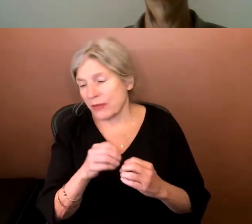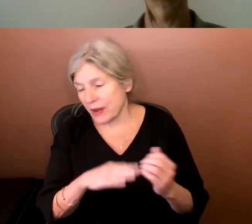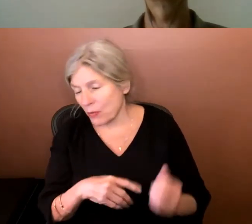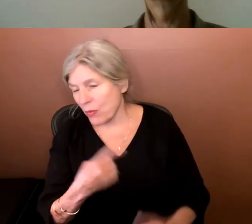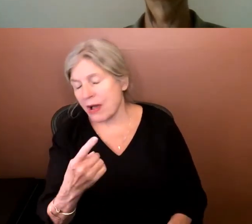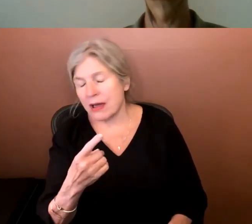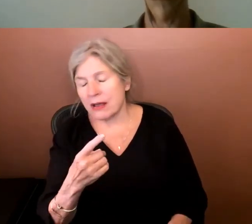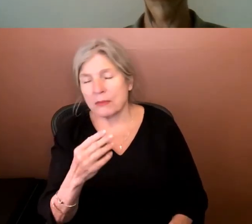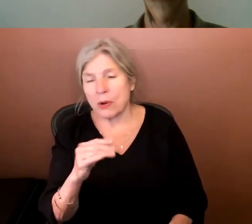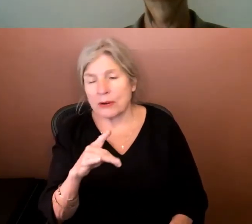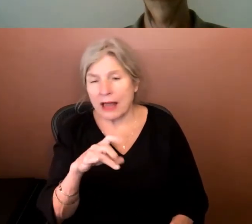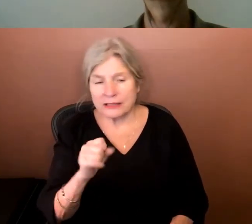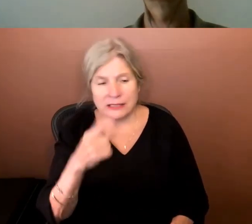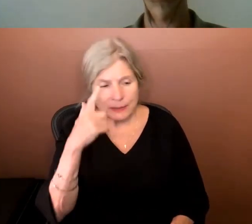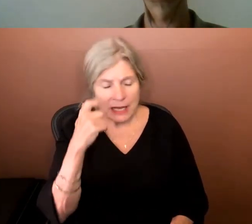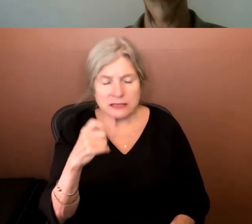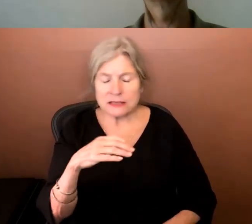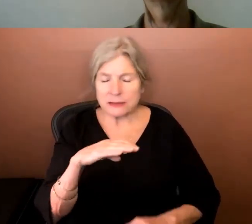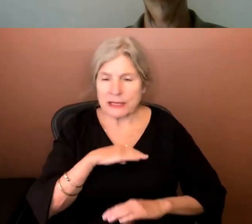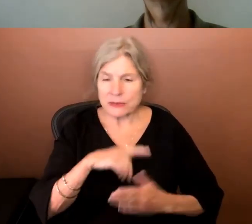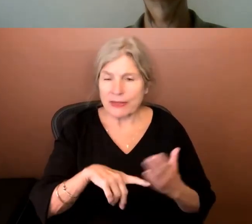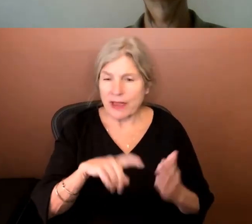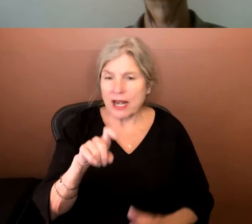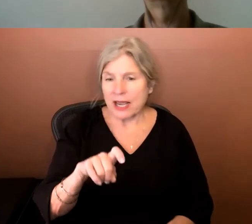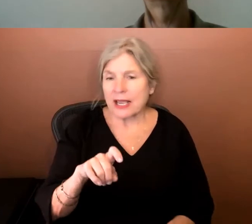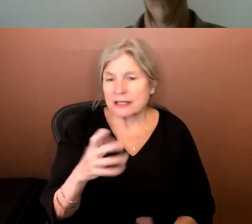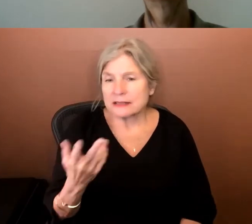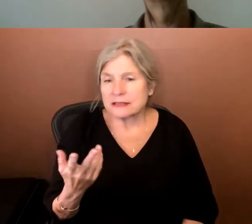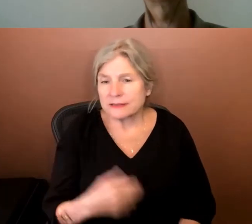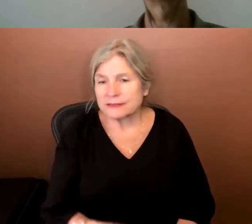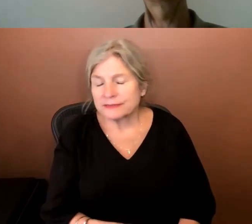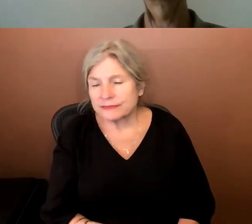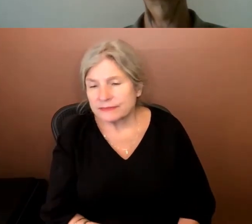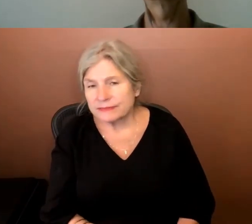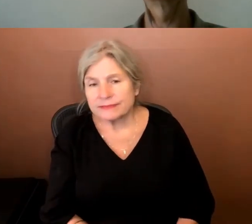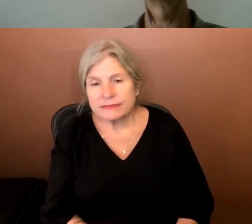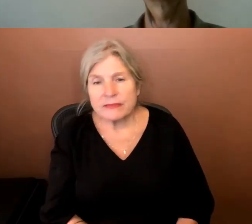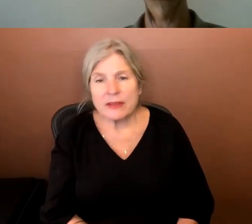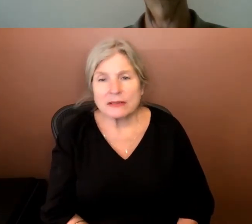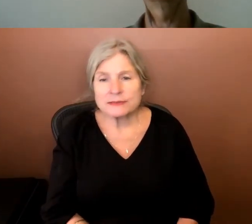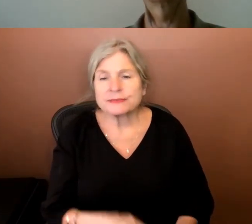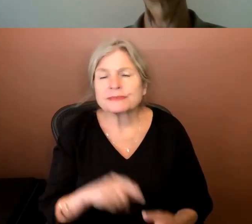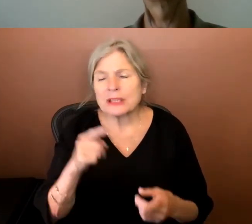their needs. That's one of the ways we could solve this